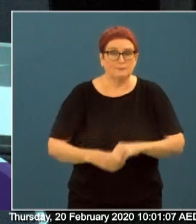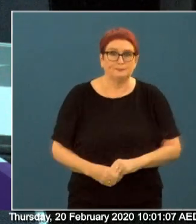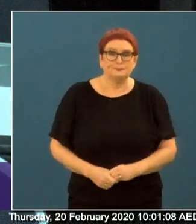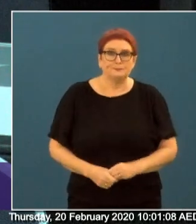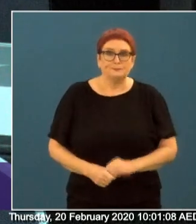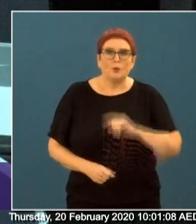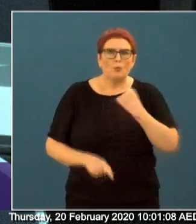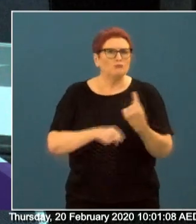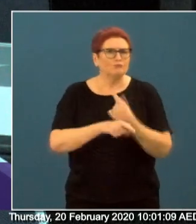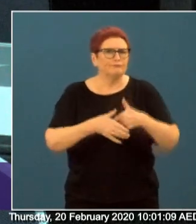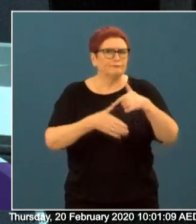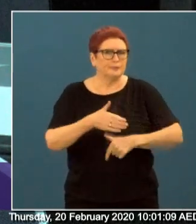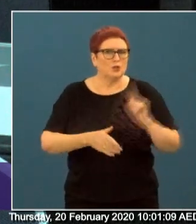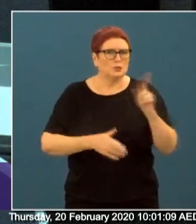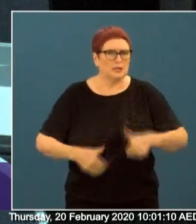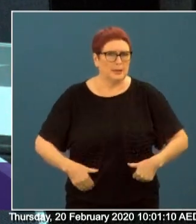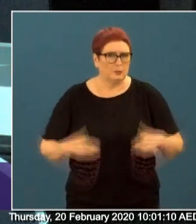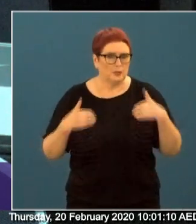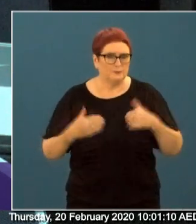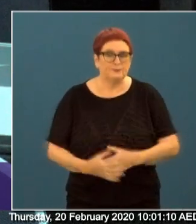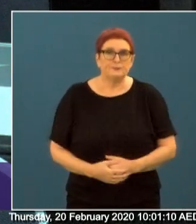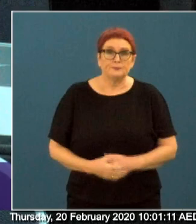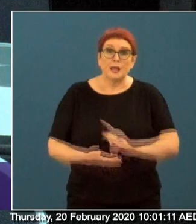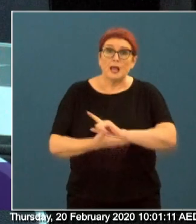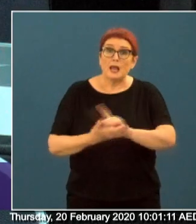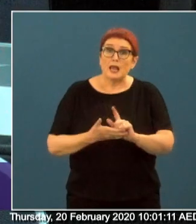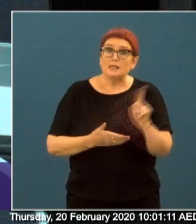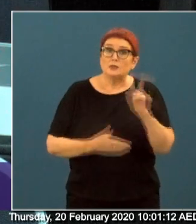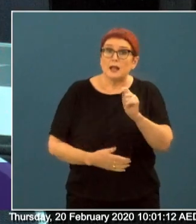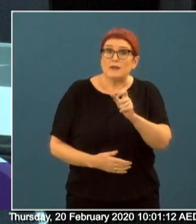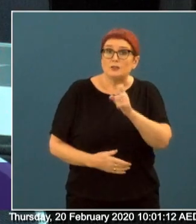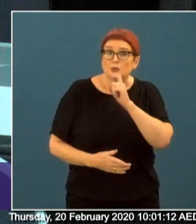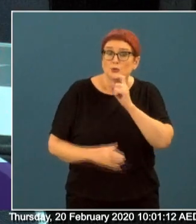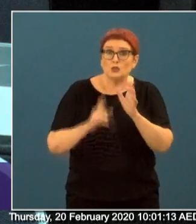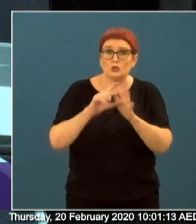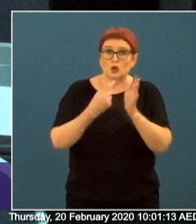with him this morning. And then this afternoon Dr Jacqueline Small will be giving evidence.